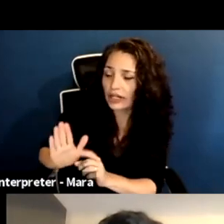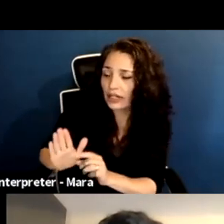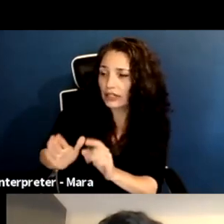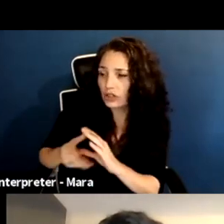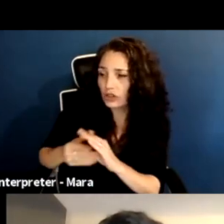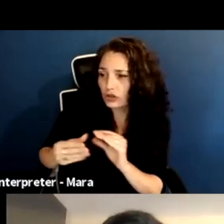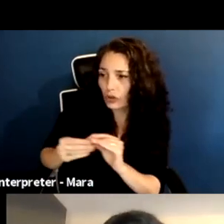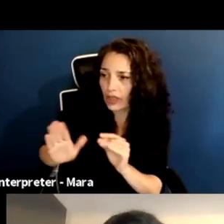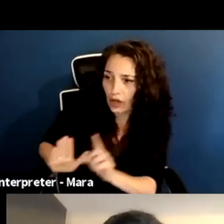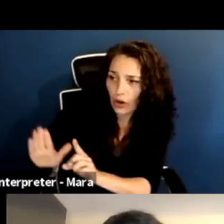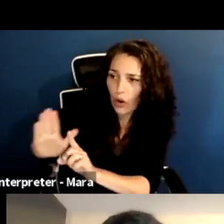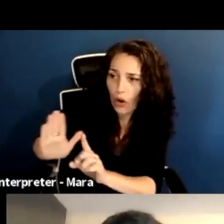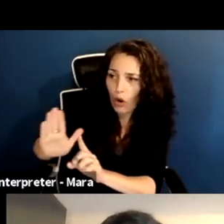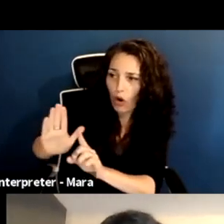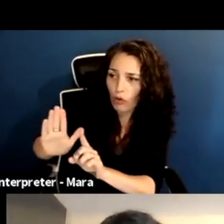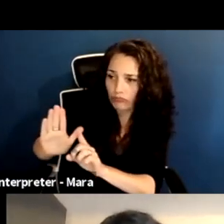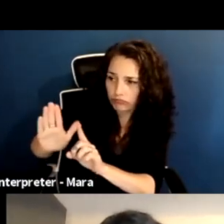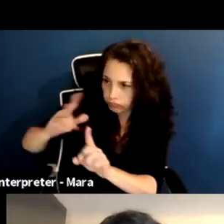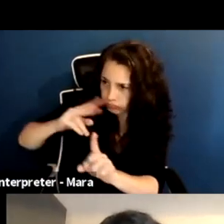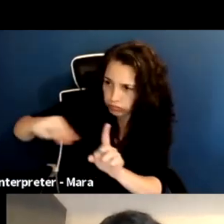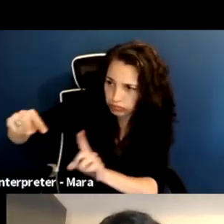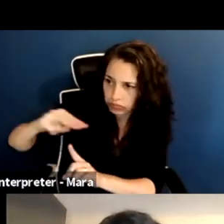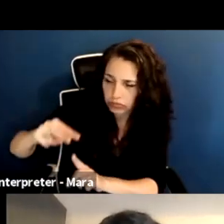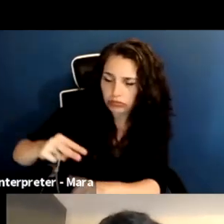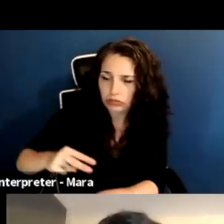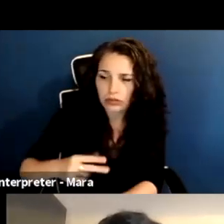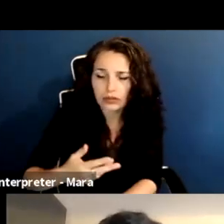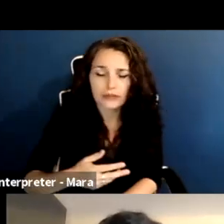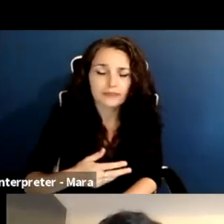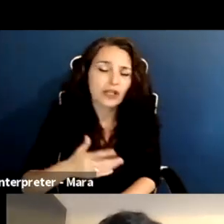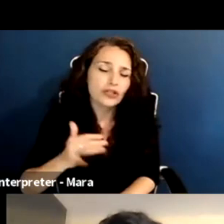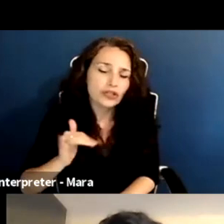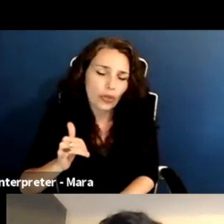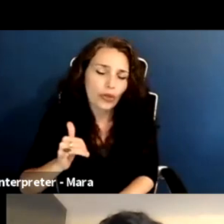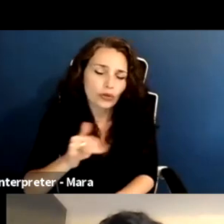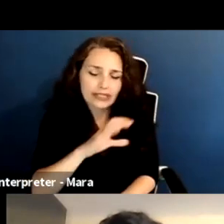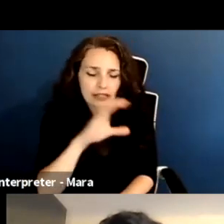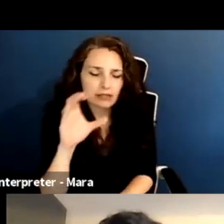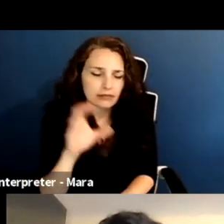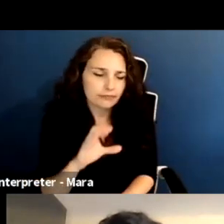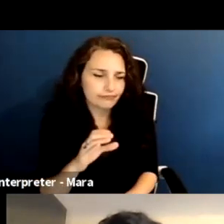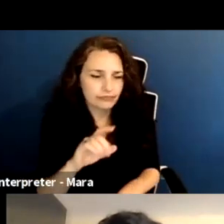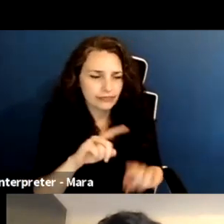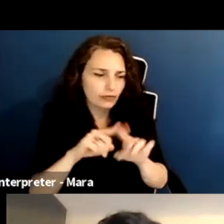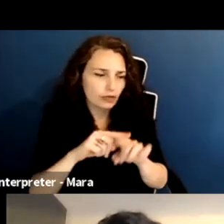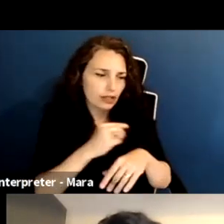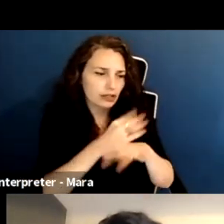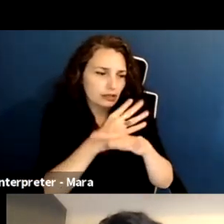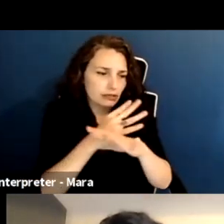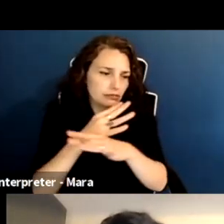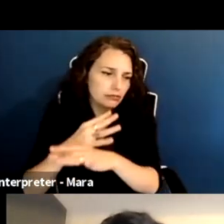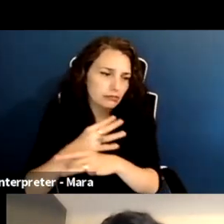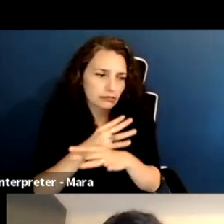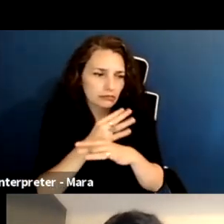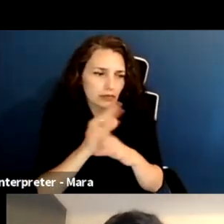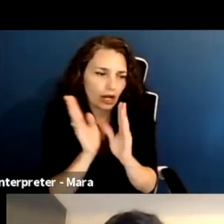So we spent a lot of time in like these kinds of like video conferences about what should we shoot, where should we shoot, what do you wanna make sure